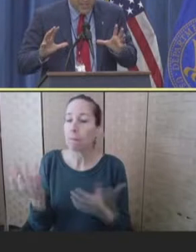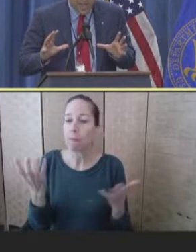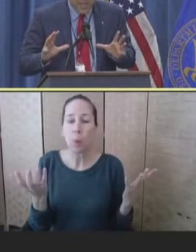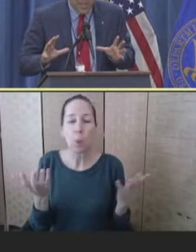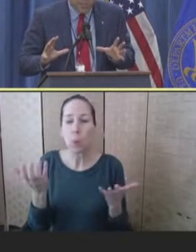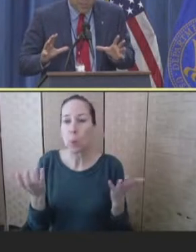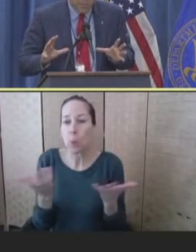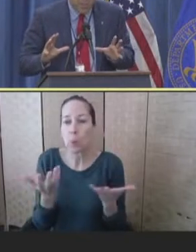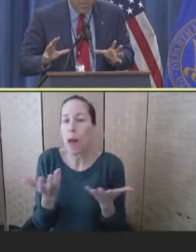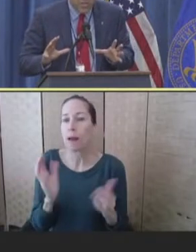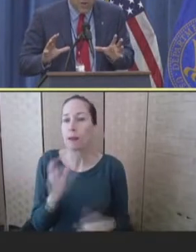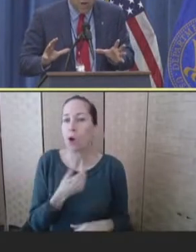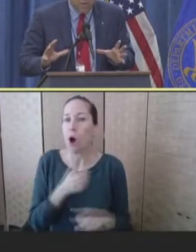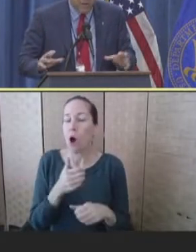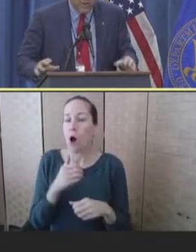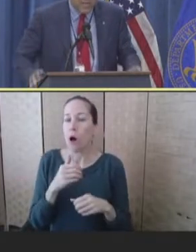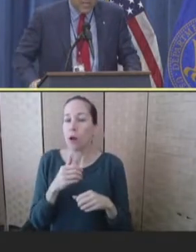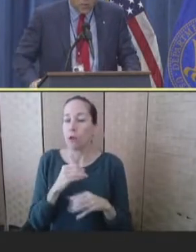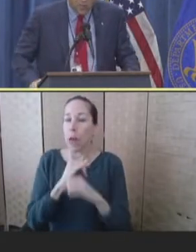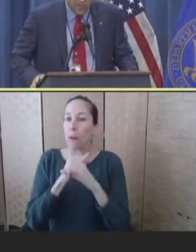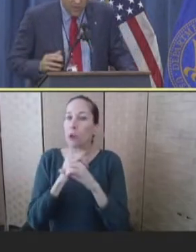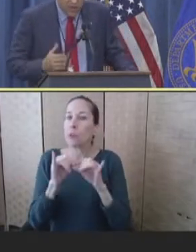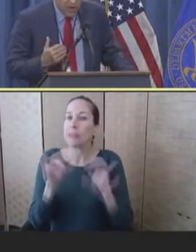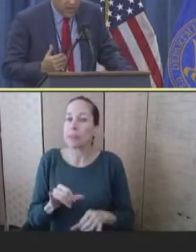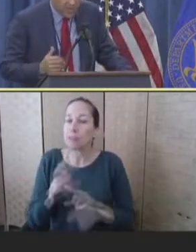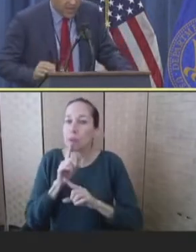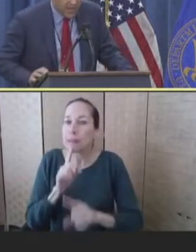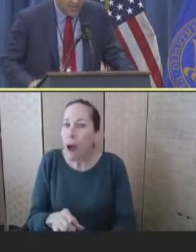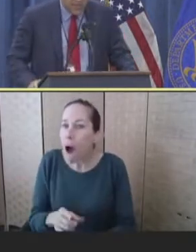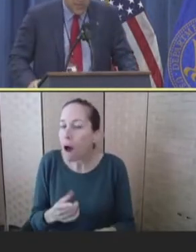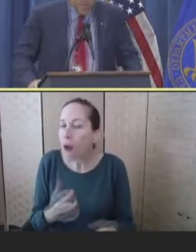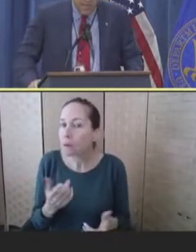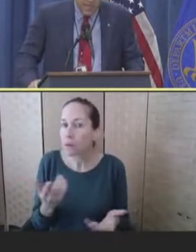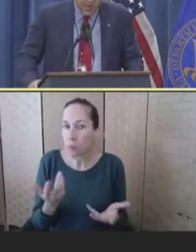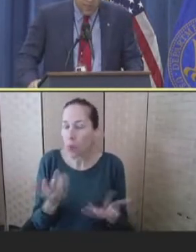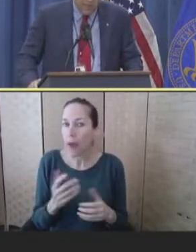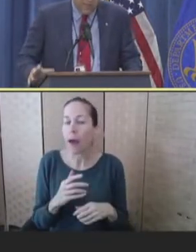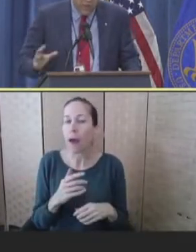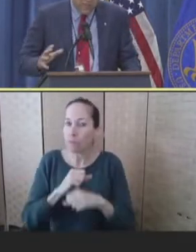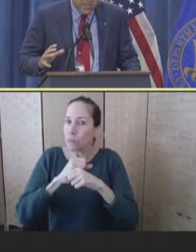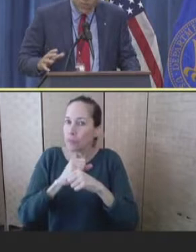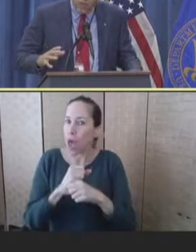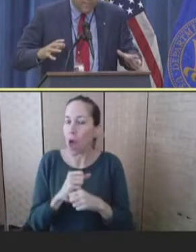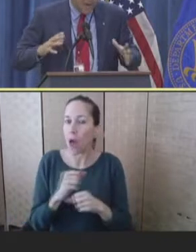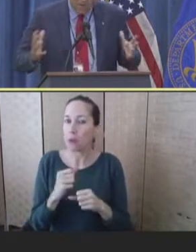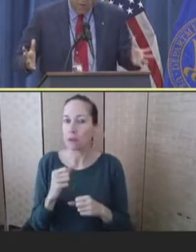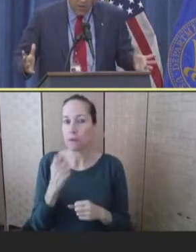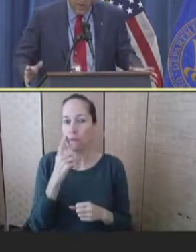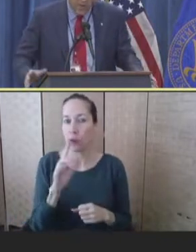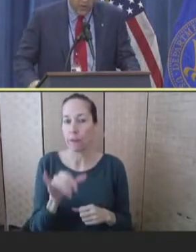and the mechanisms of protection offered. What we've learned in our studies is that when we focus on what everyone always focuses